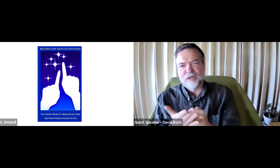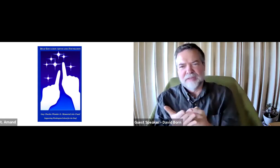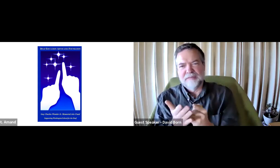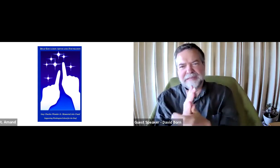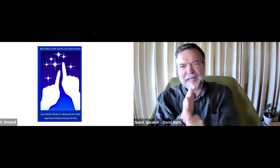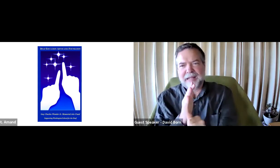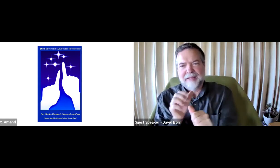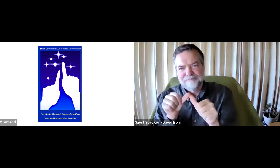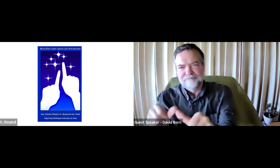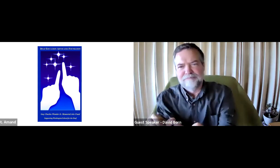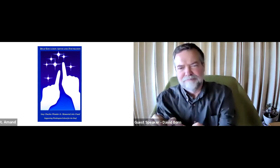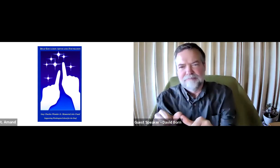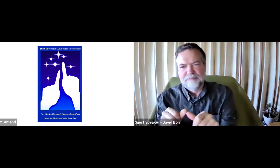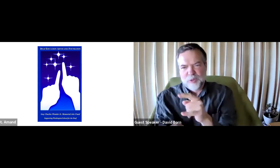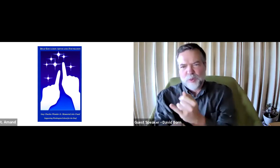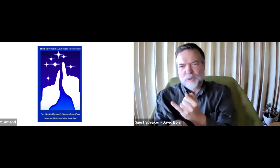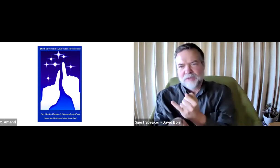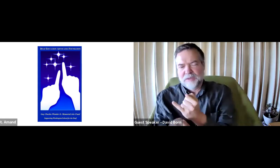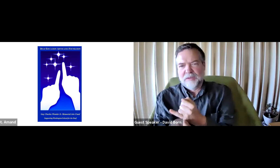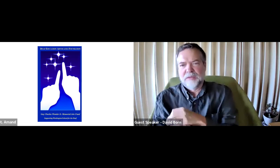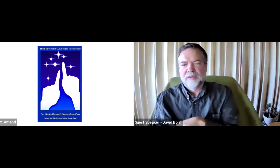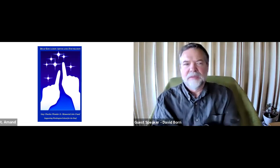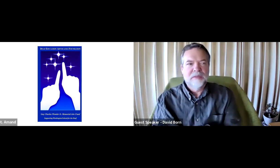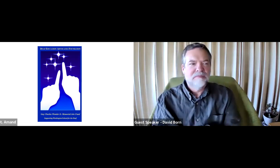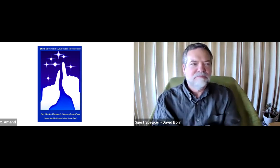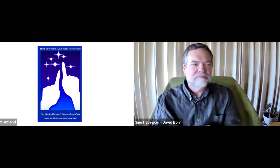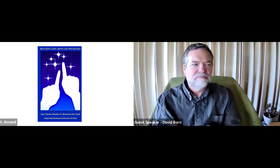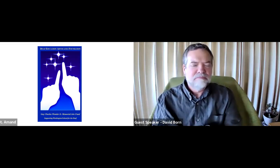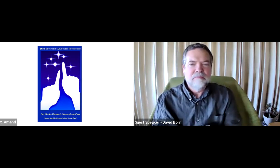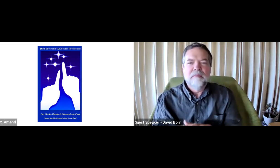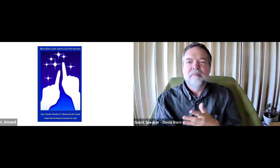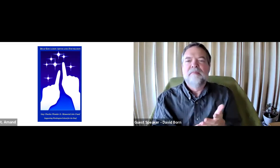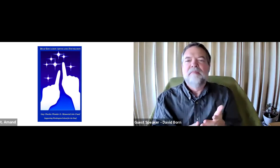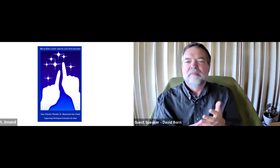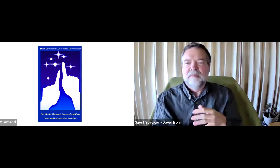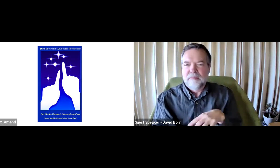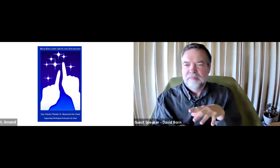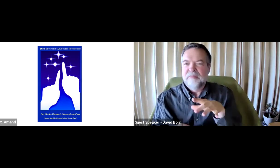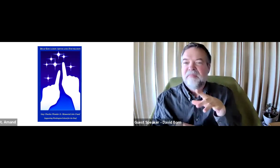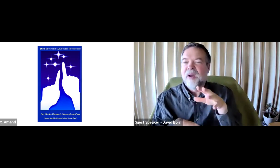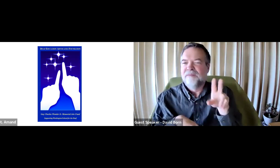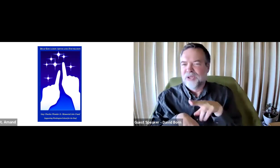and so he wanted a foundation set up to encourage artists to develop their talents,